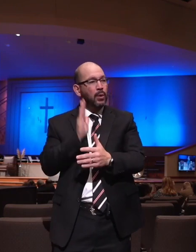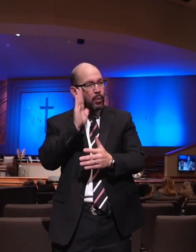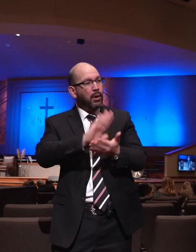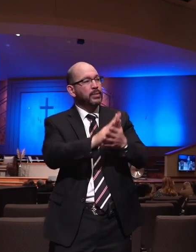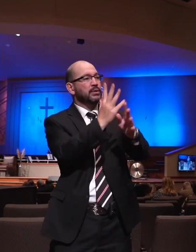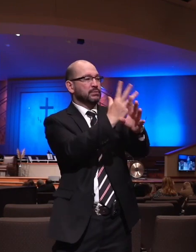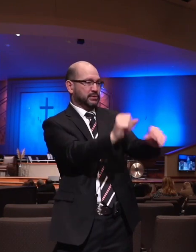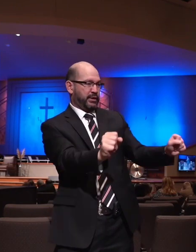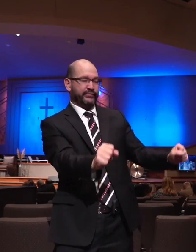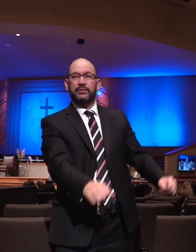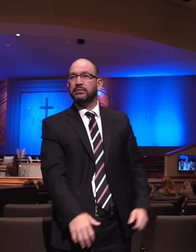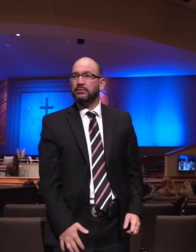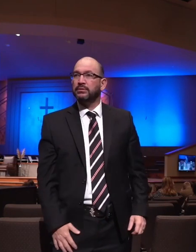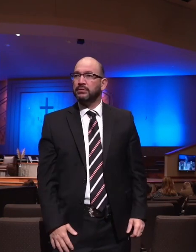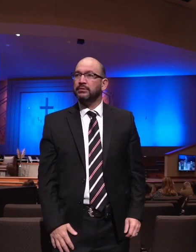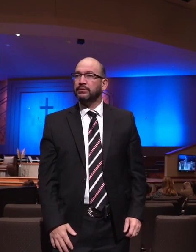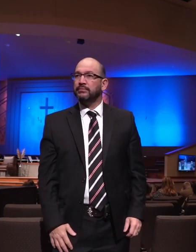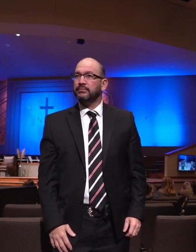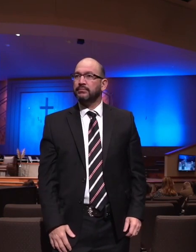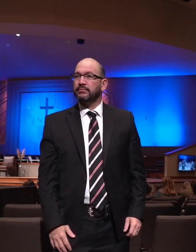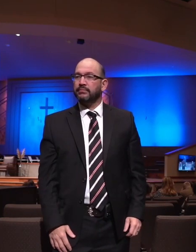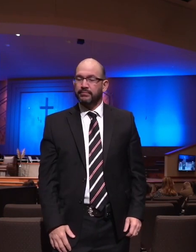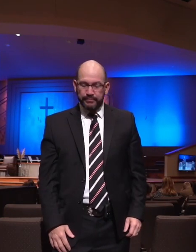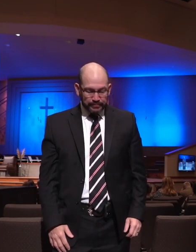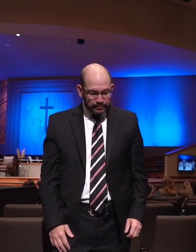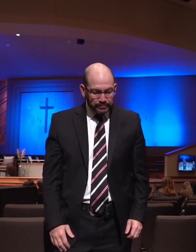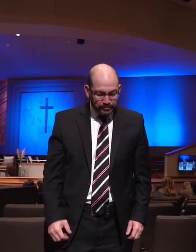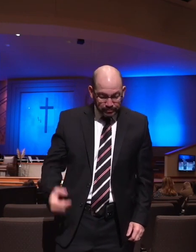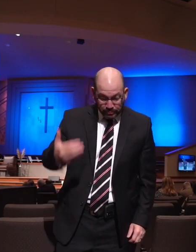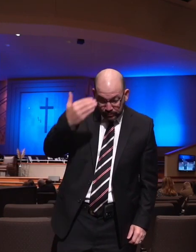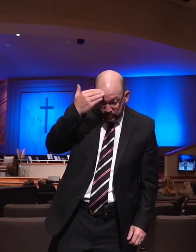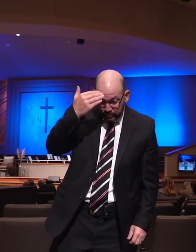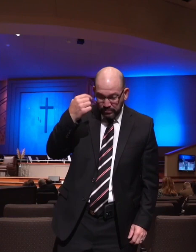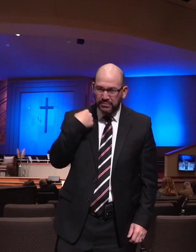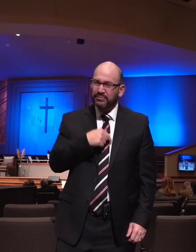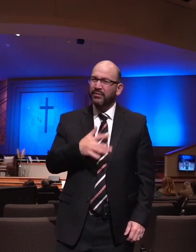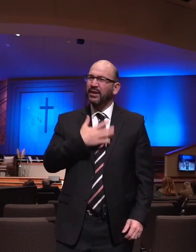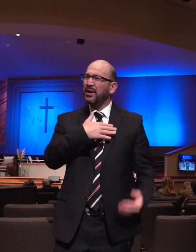and I share this with you I know we're all burdened to always pray